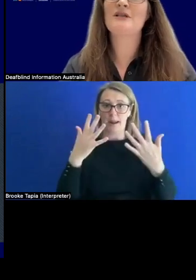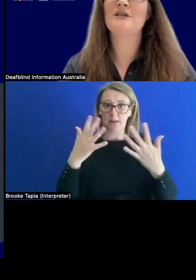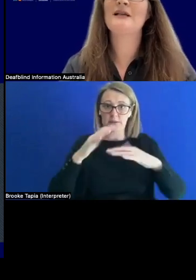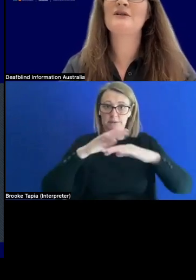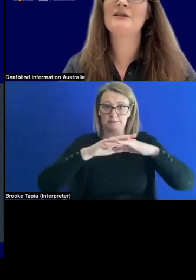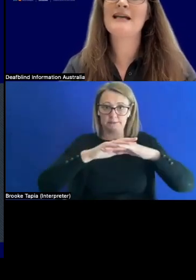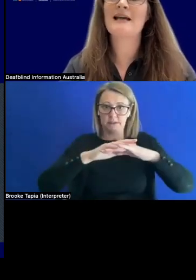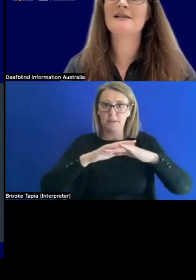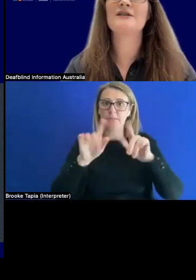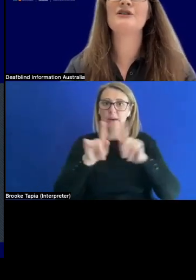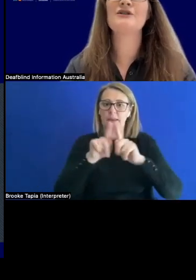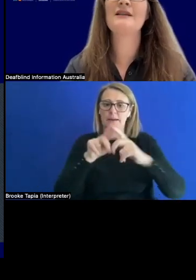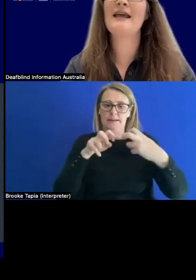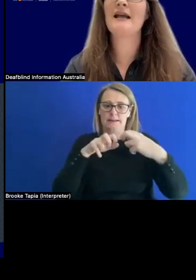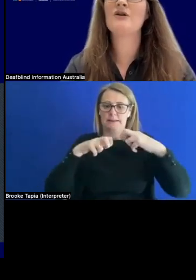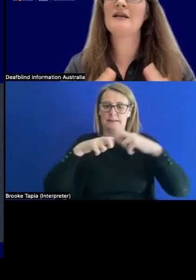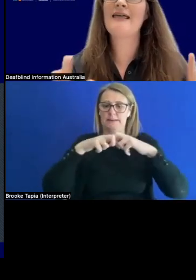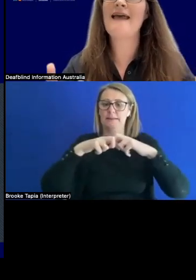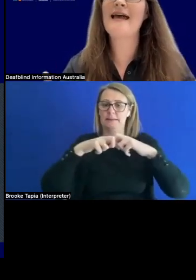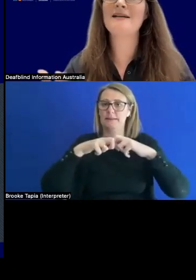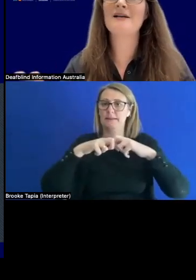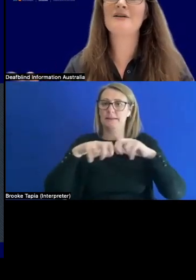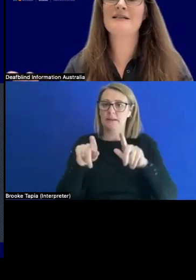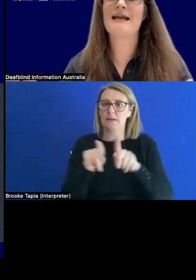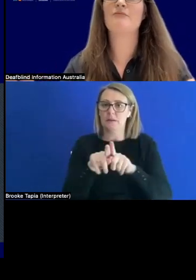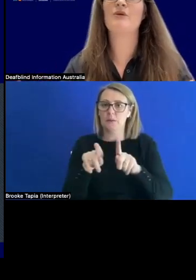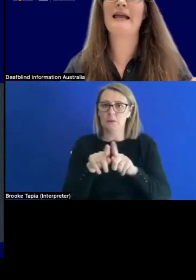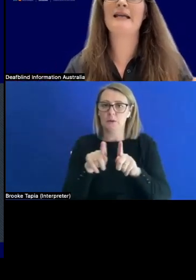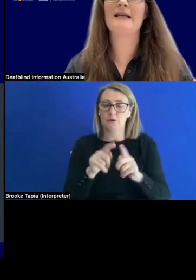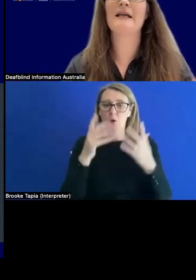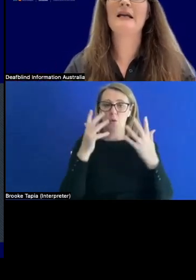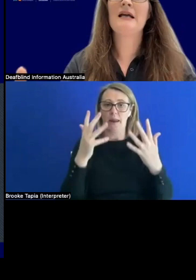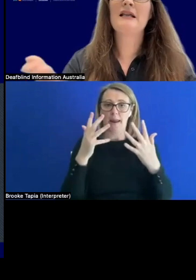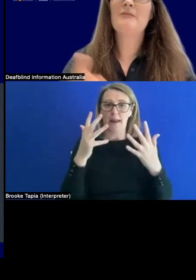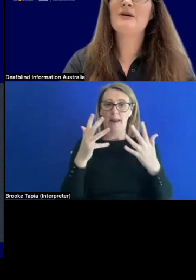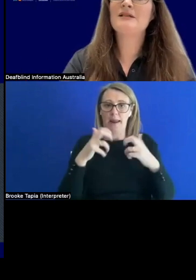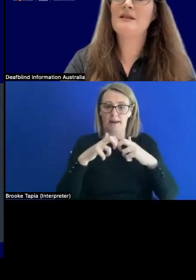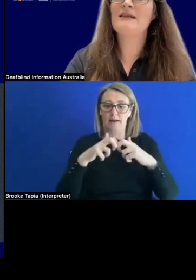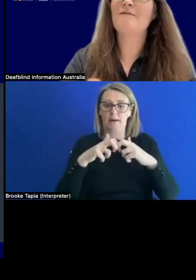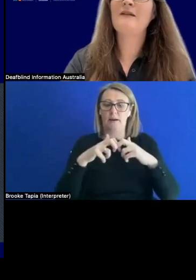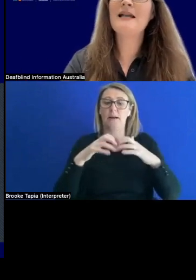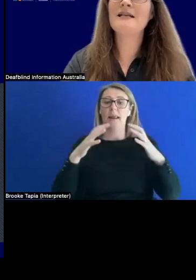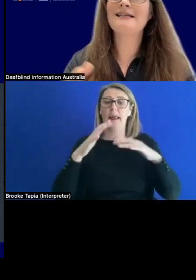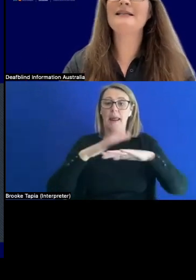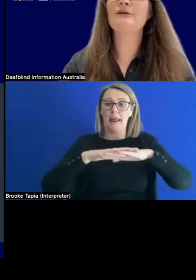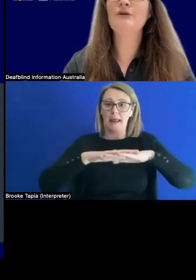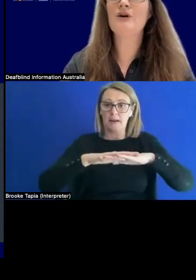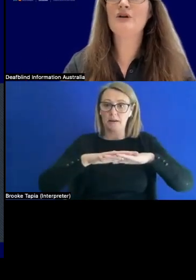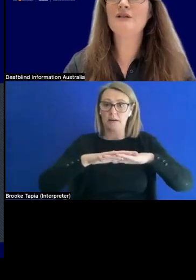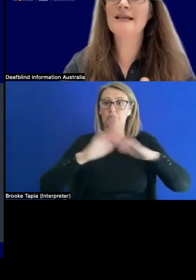also in contact. So should their hand contact break, the person with deafblindness still knows